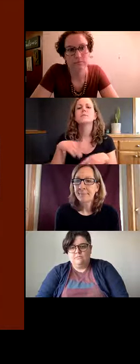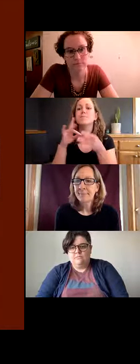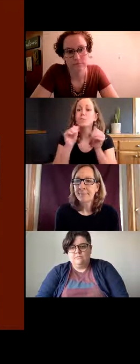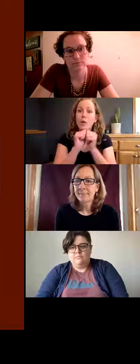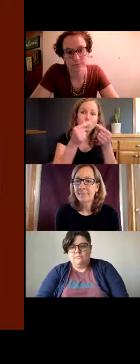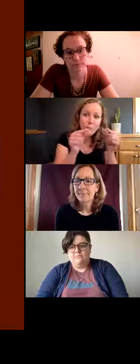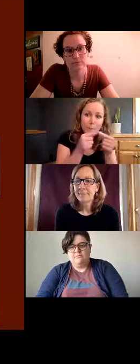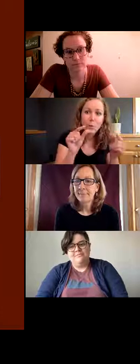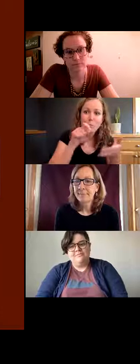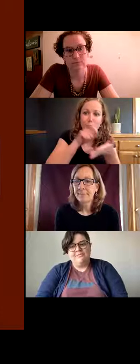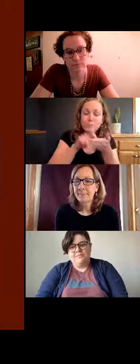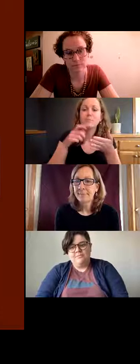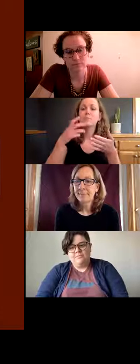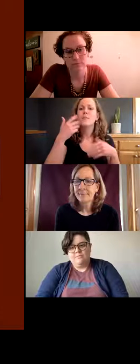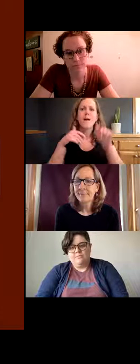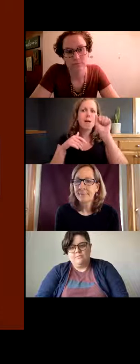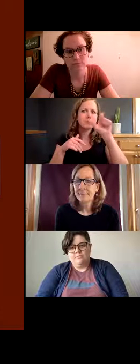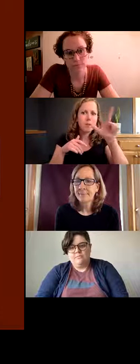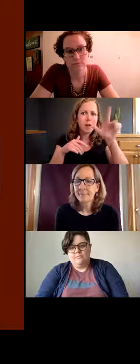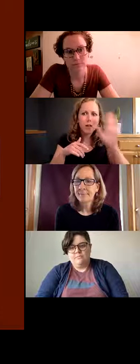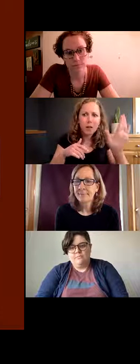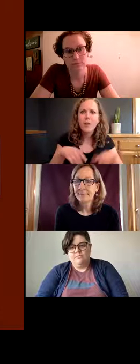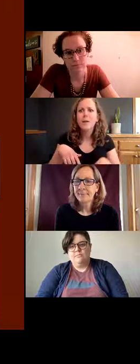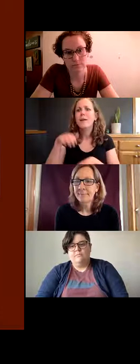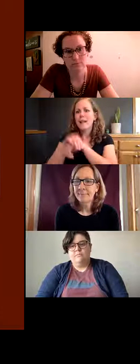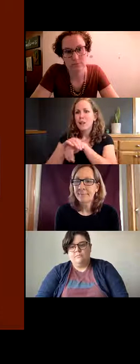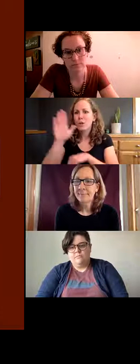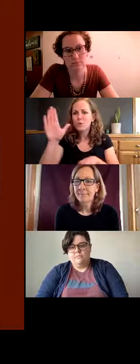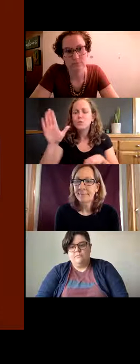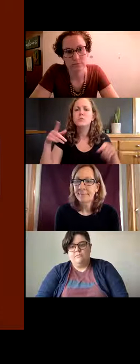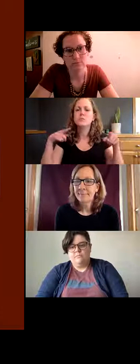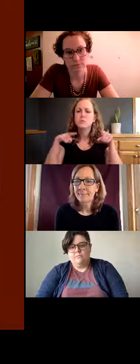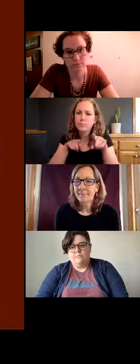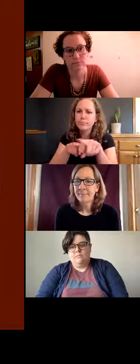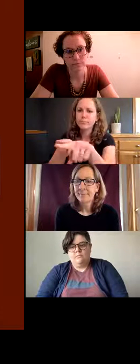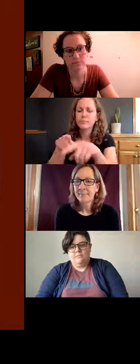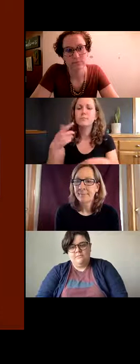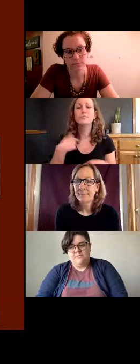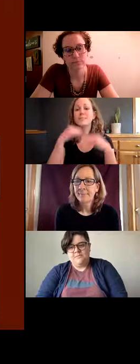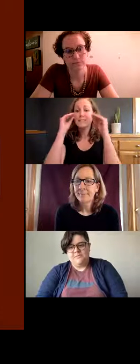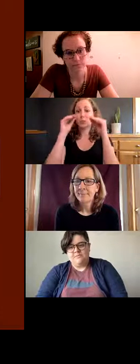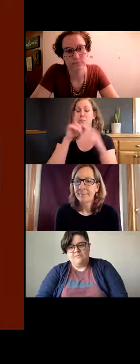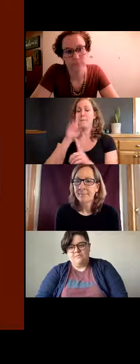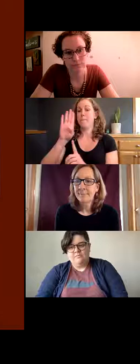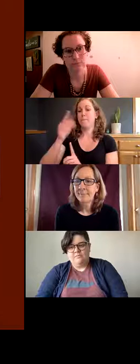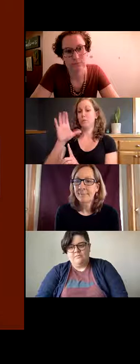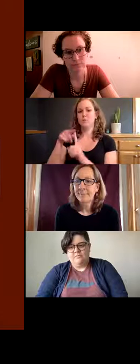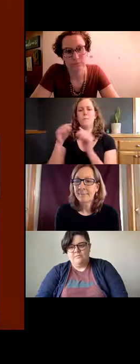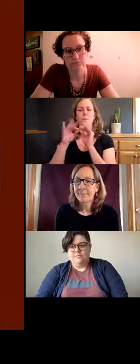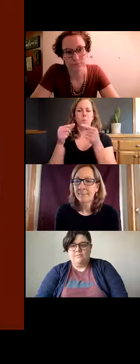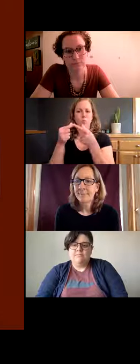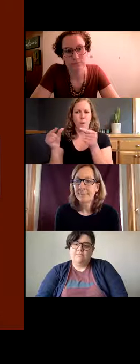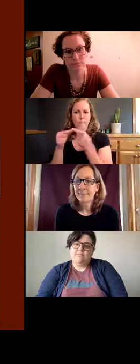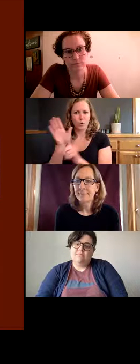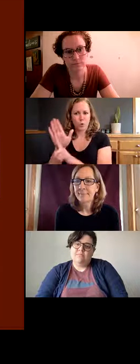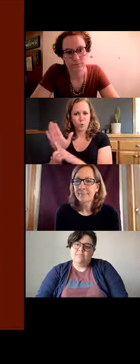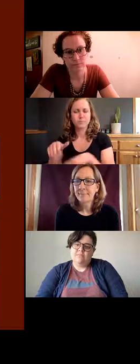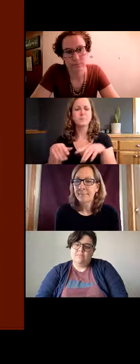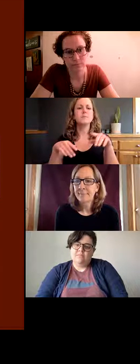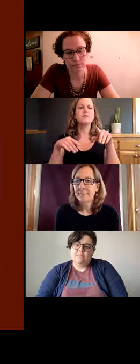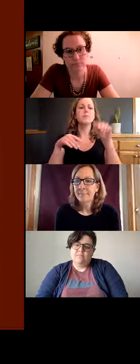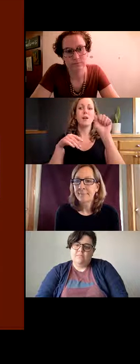strategies working with grammar and writing. ASL and English and parallel those together. BGC,